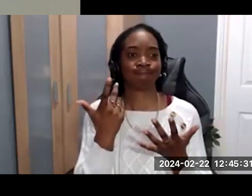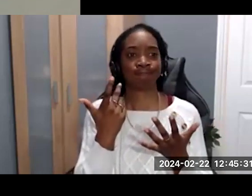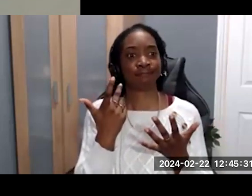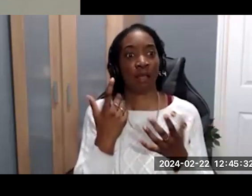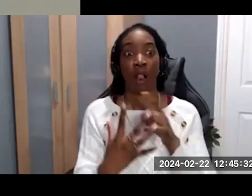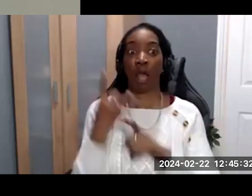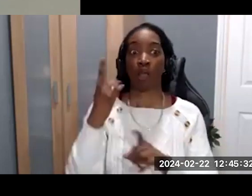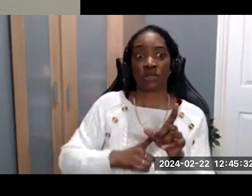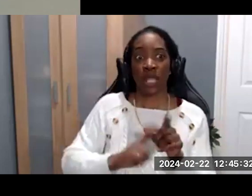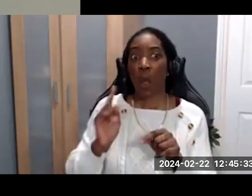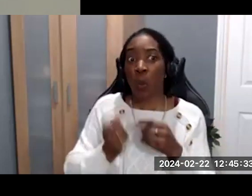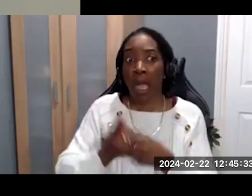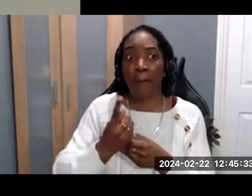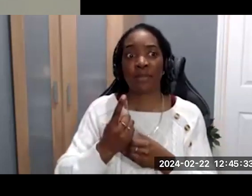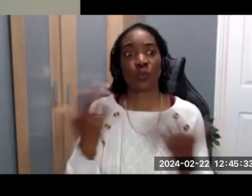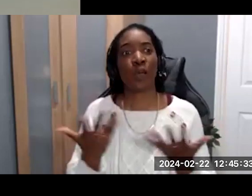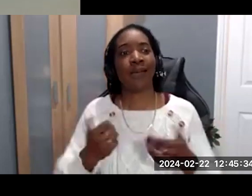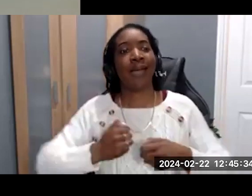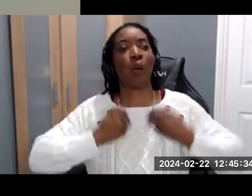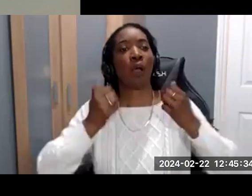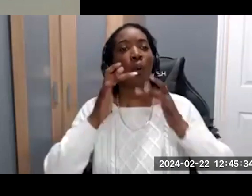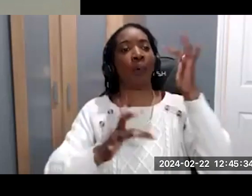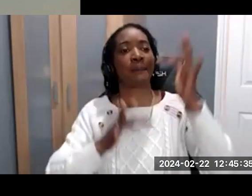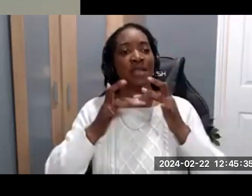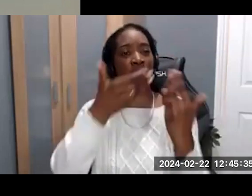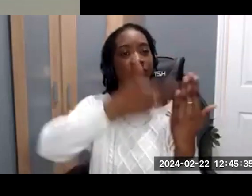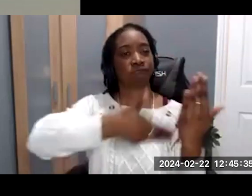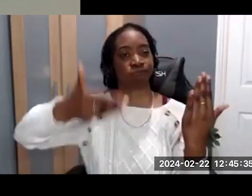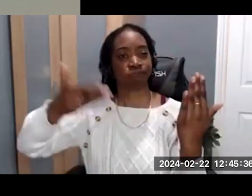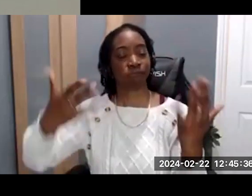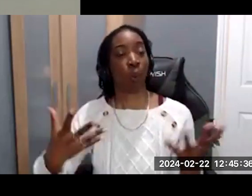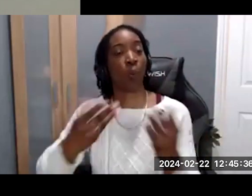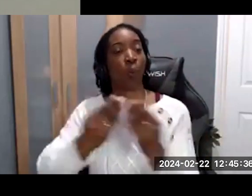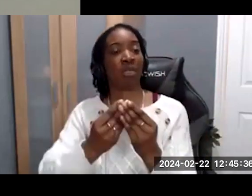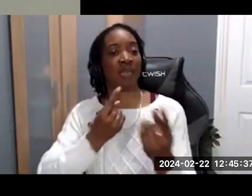Dialogo on the Stopgap website alongside the information and the call out for this year's